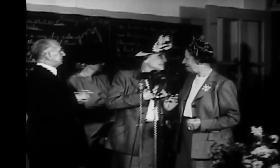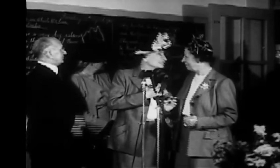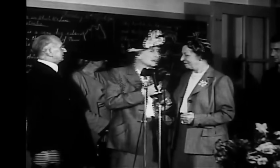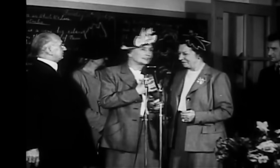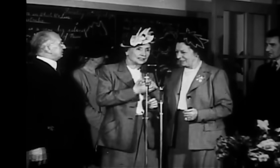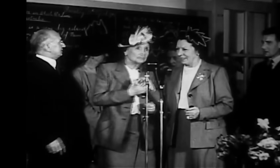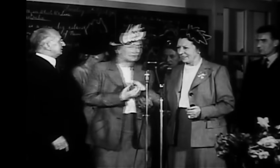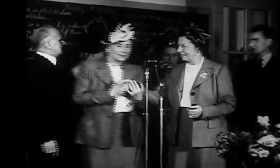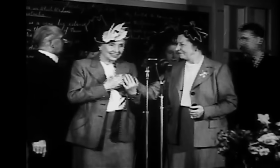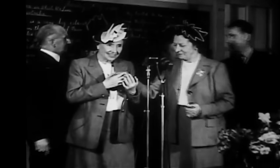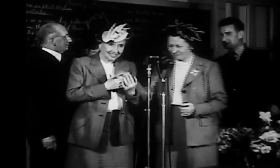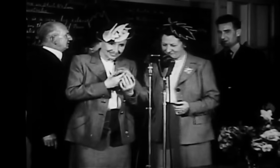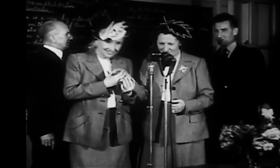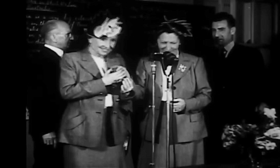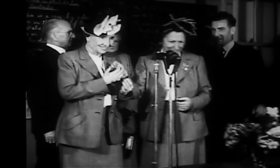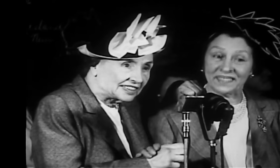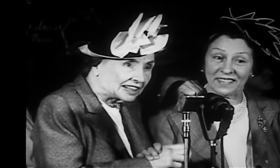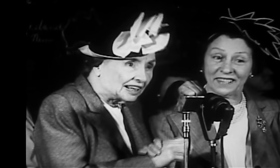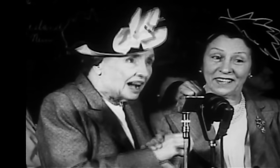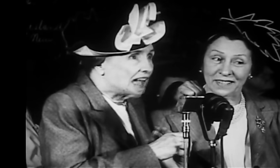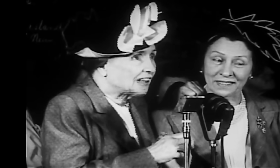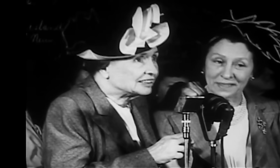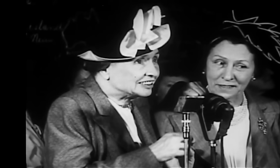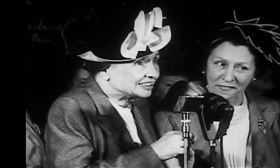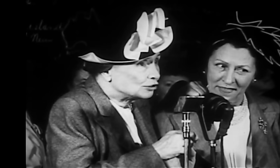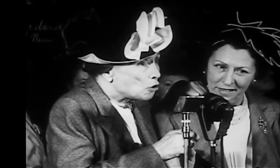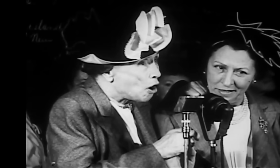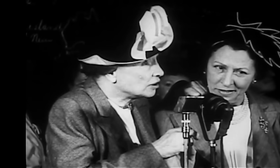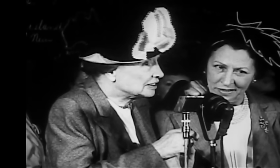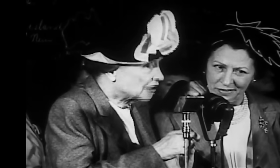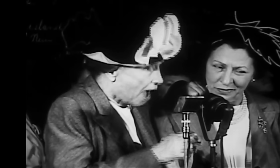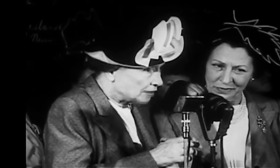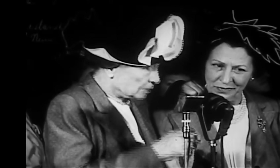and she learned language through her teacher Anne Sullivan. Keller would go on to learn how to read, write, and speak.